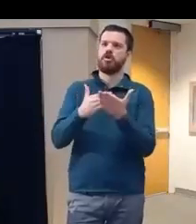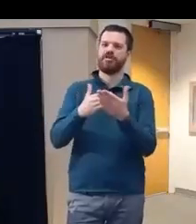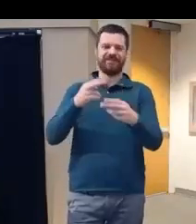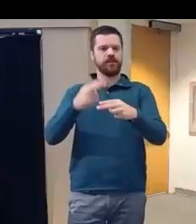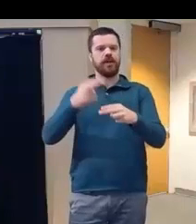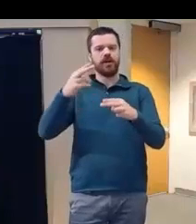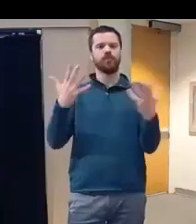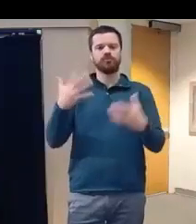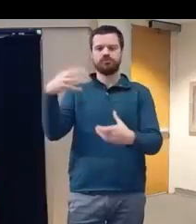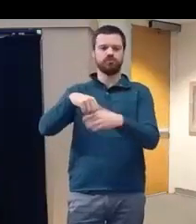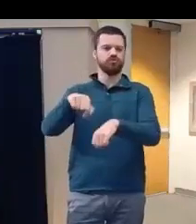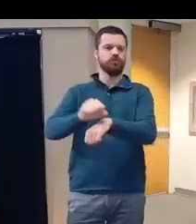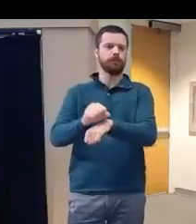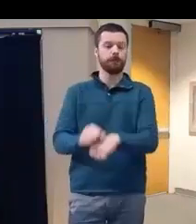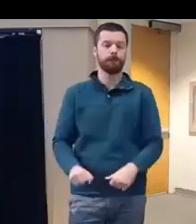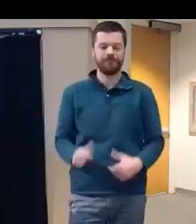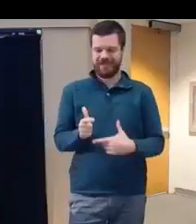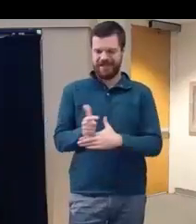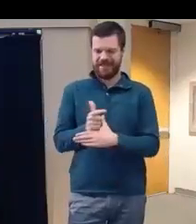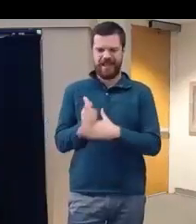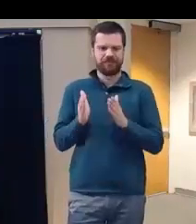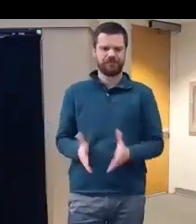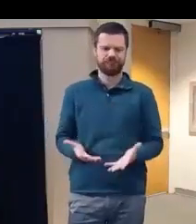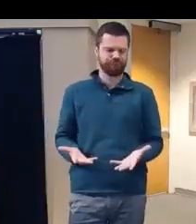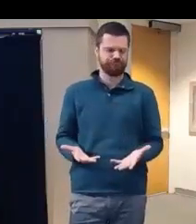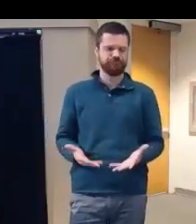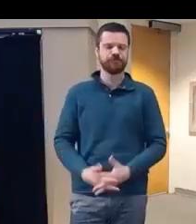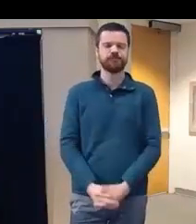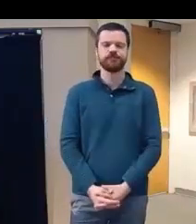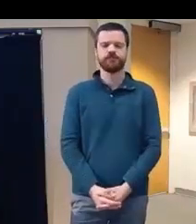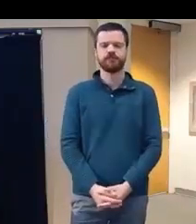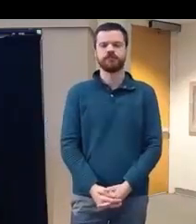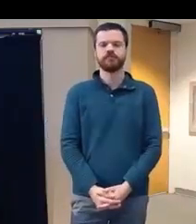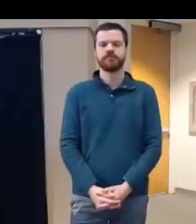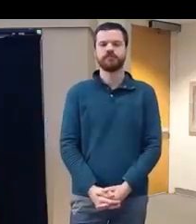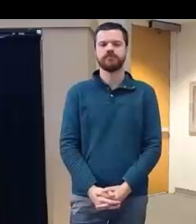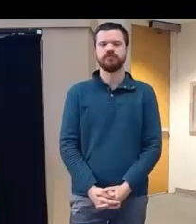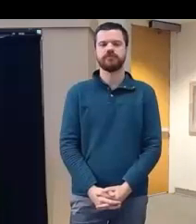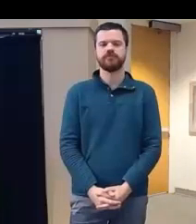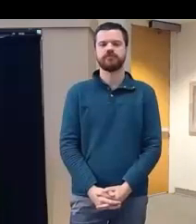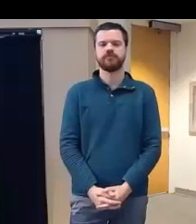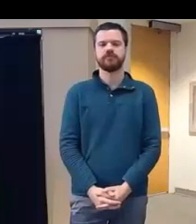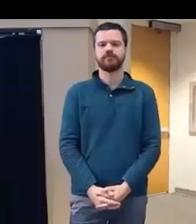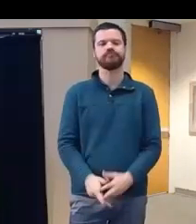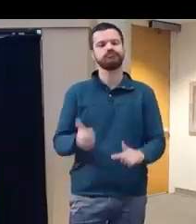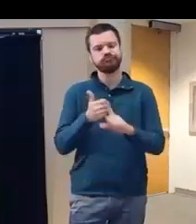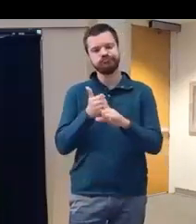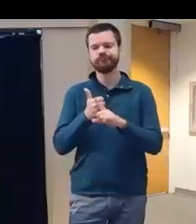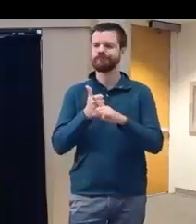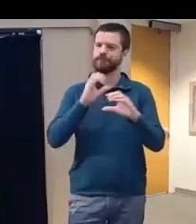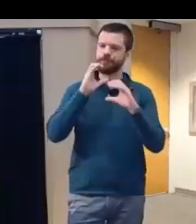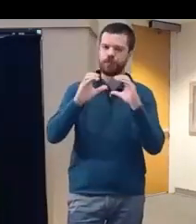and what's in the job so what is a liaison um a liaison is communication or cooperation that